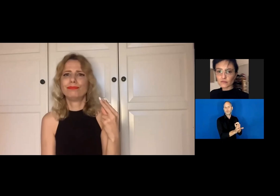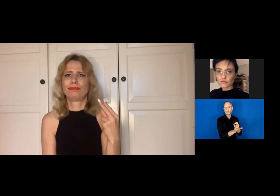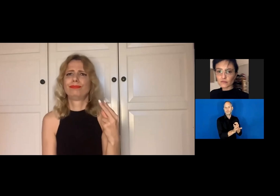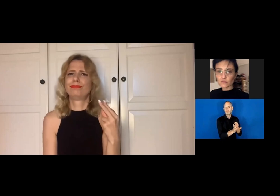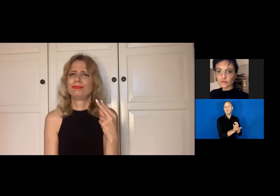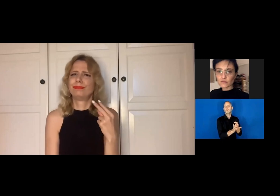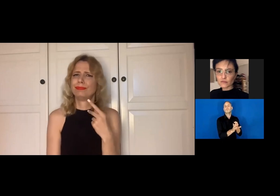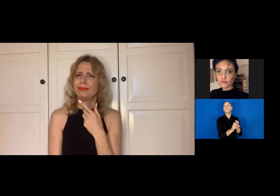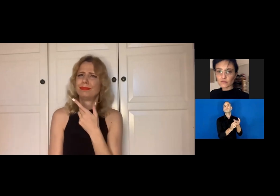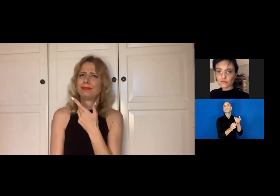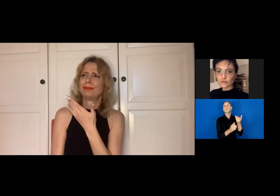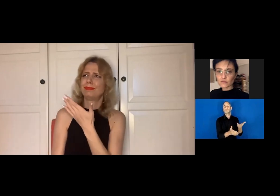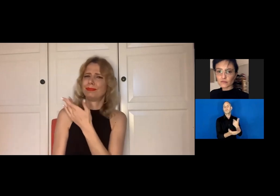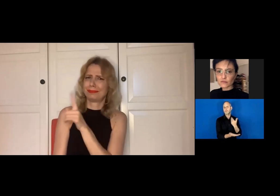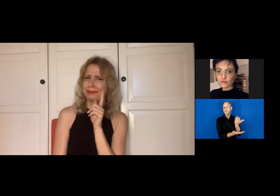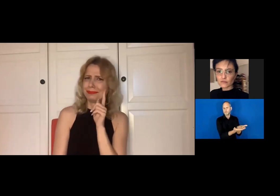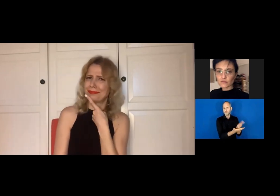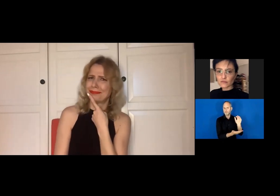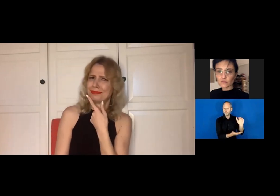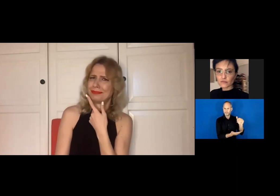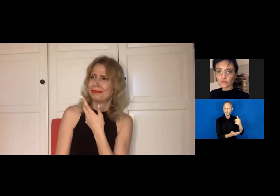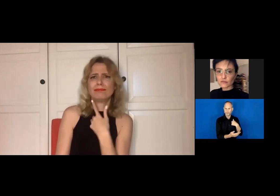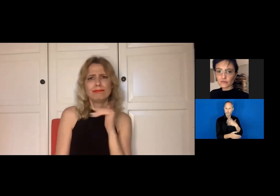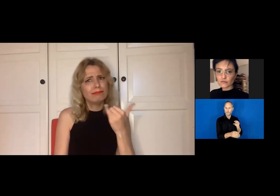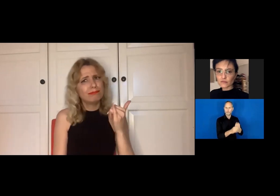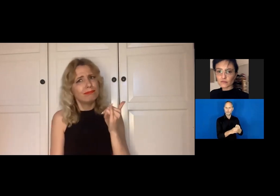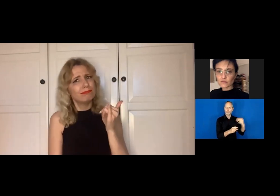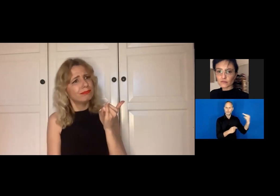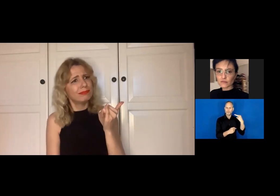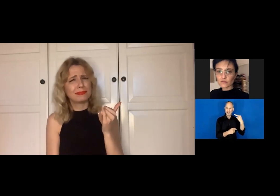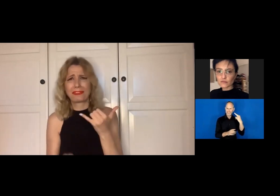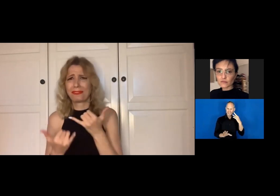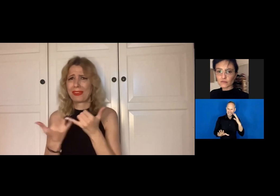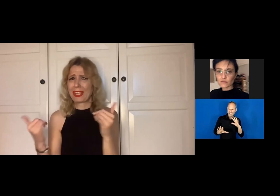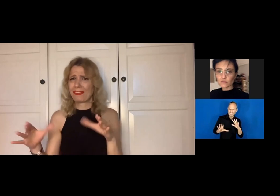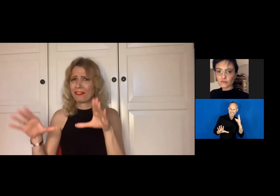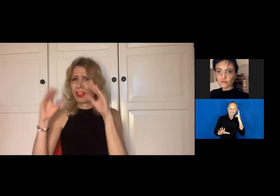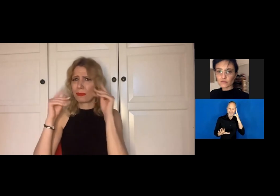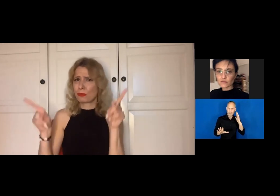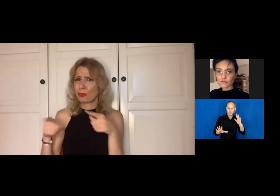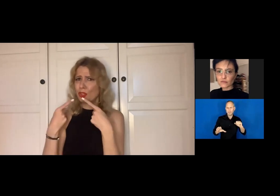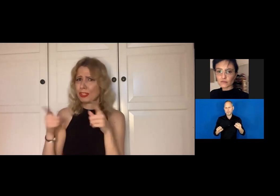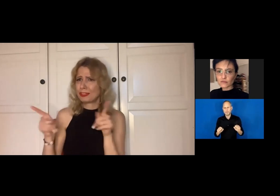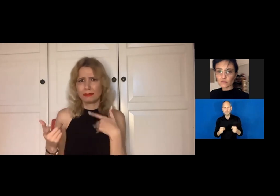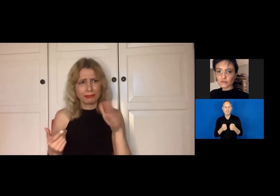Later on, when I joined university, I remember my interview at this school and they were like: